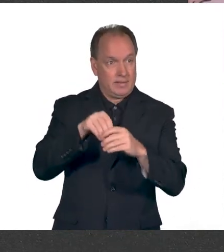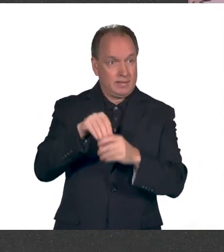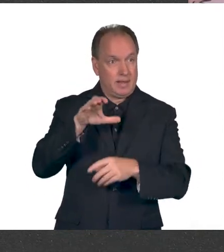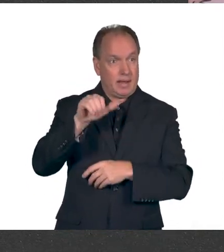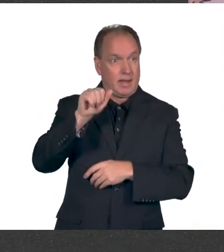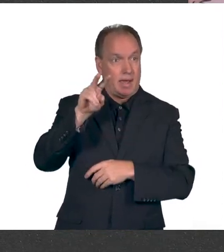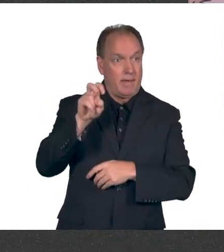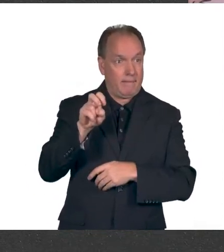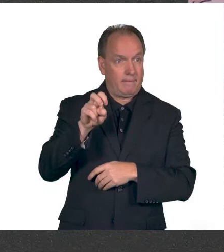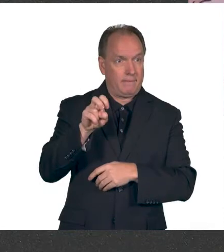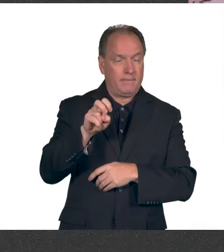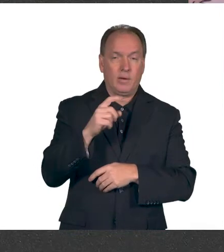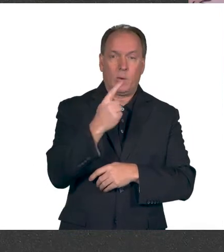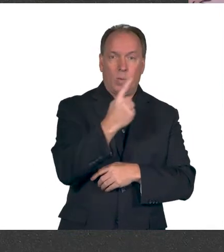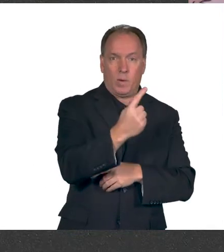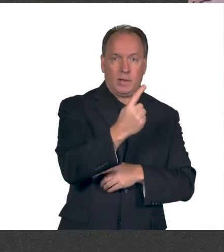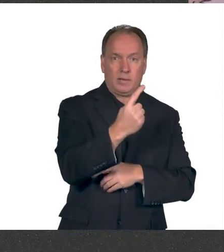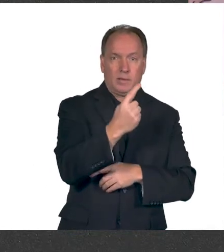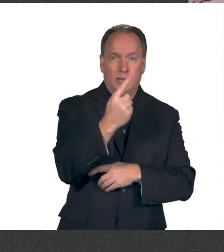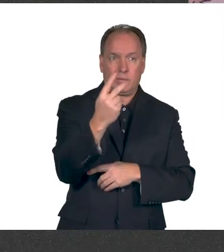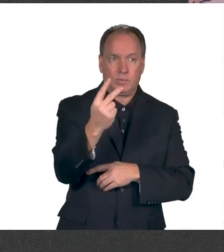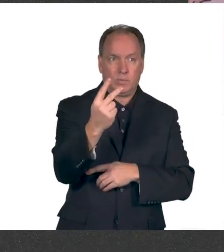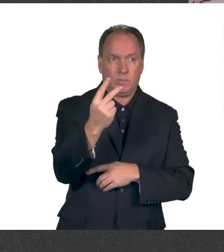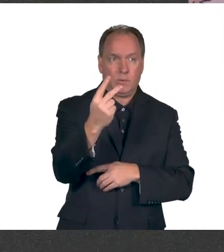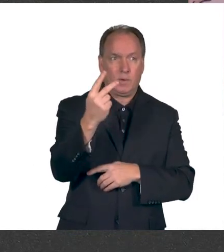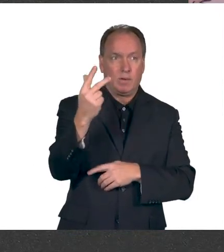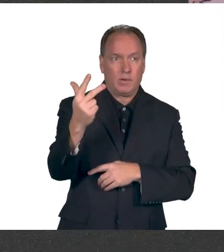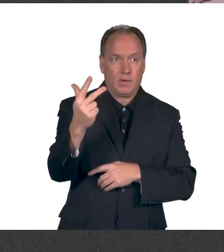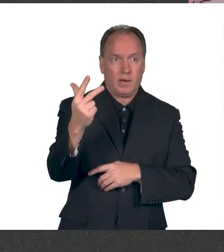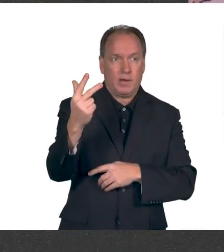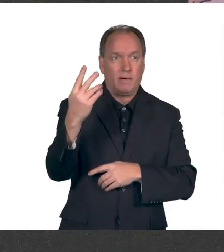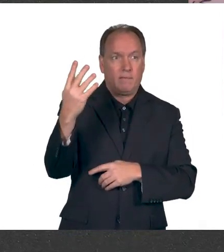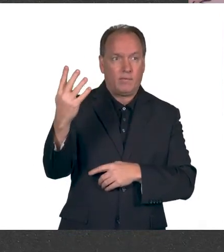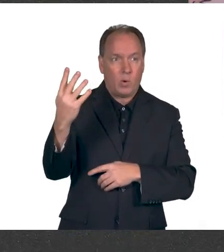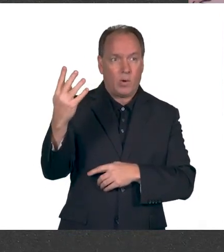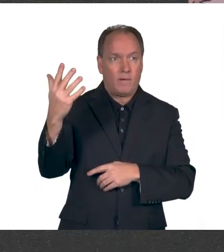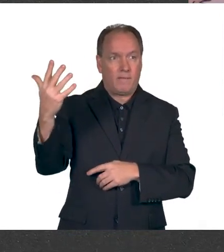One, two, three, four, five.